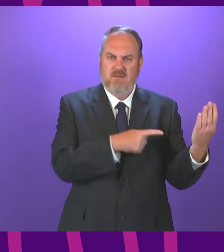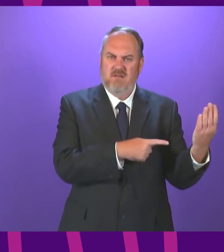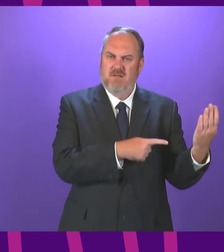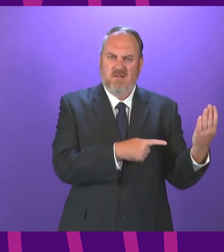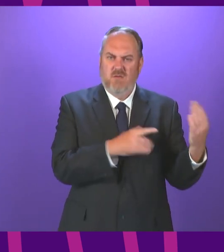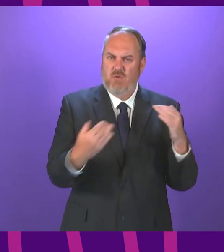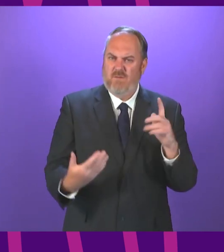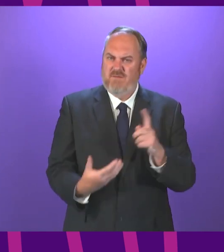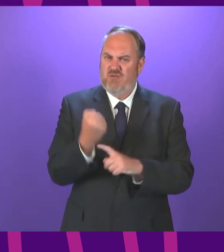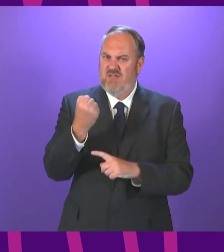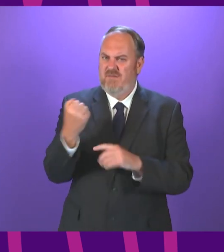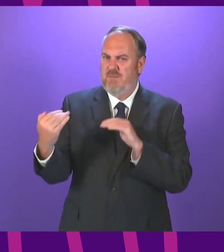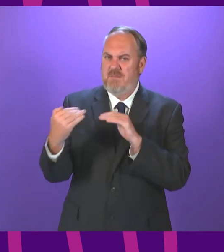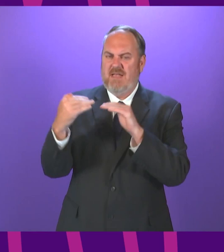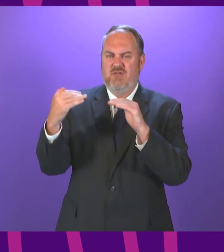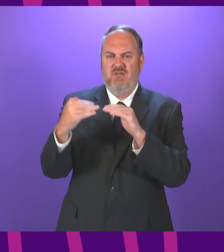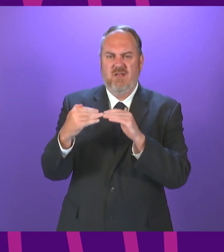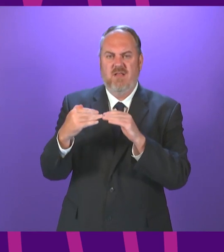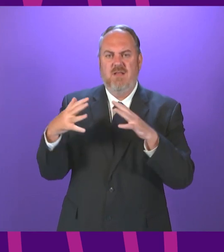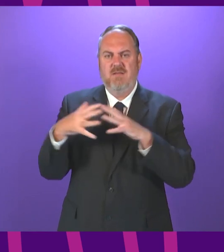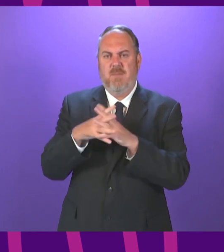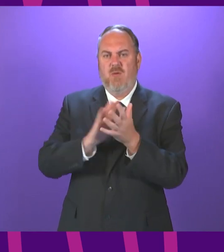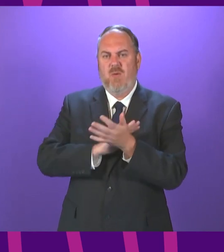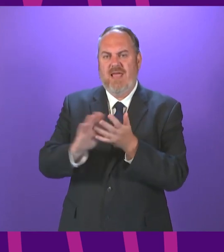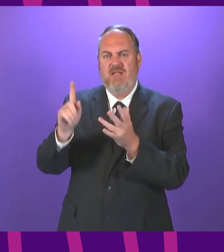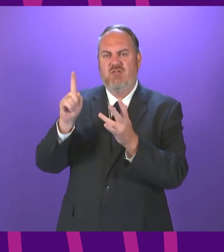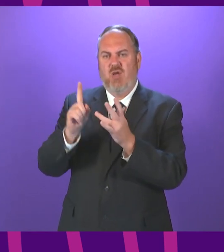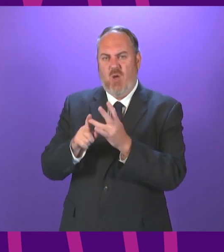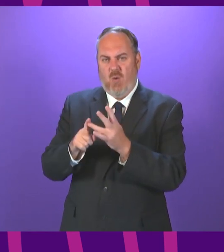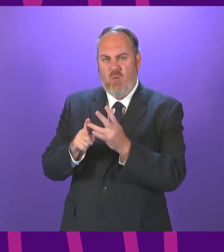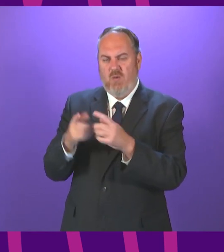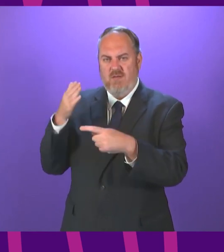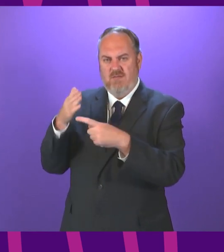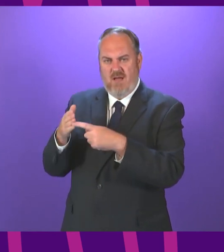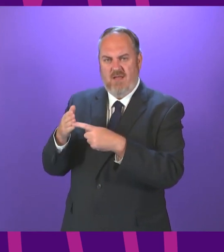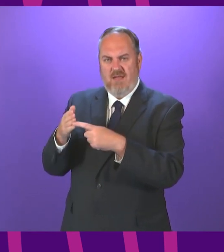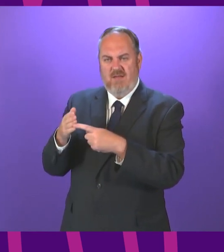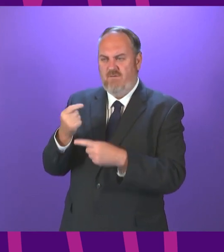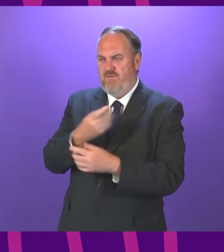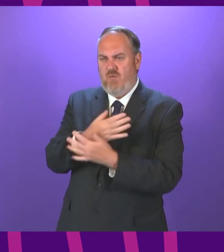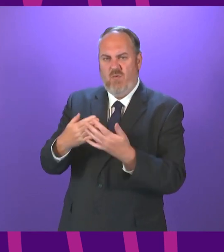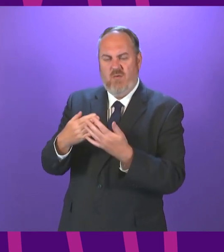target of 80 per cent of cases being closed within 72 hours. Following that, it was revealed that the